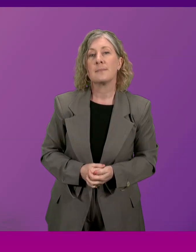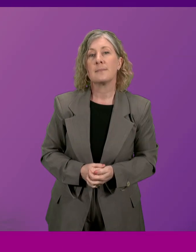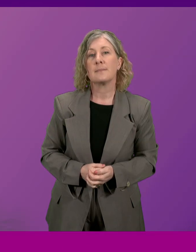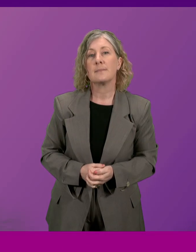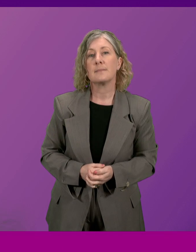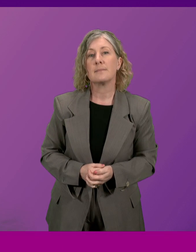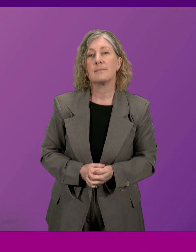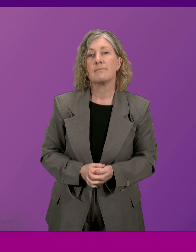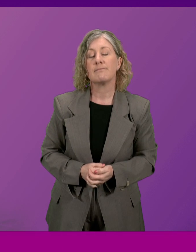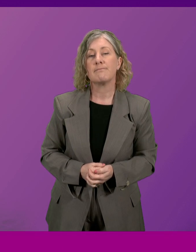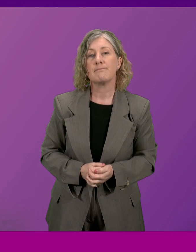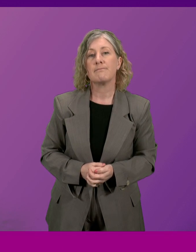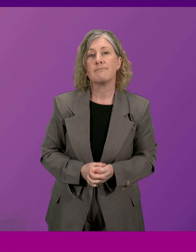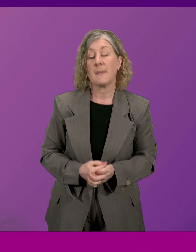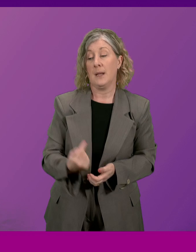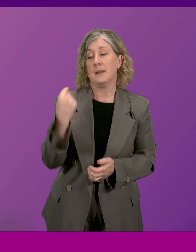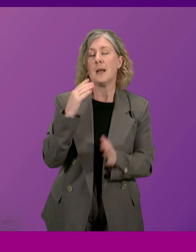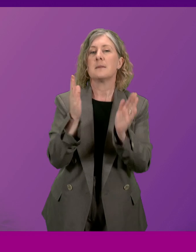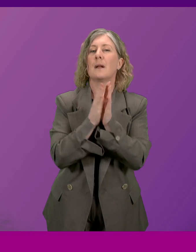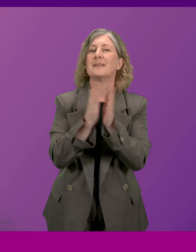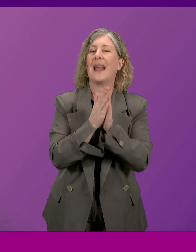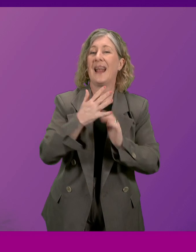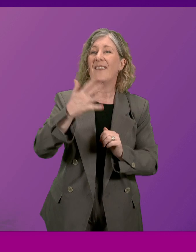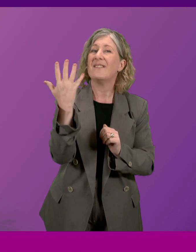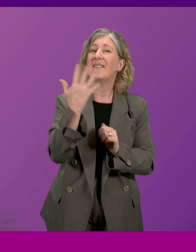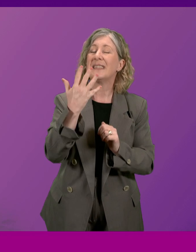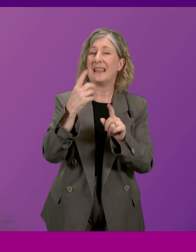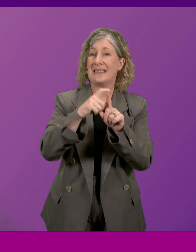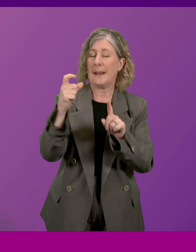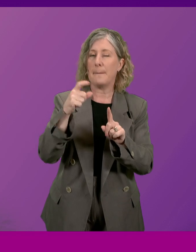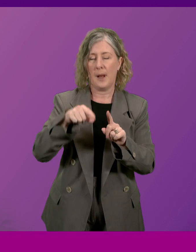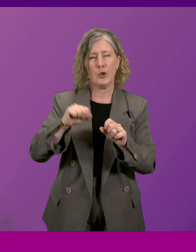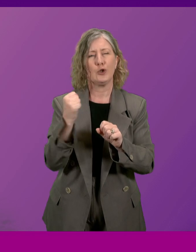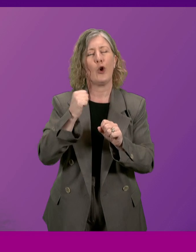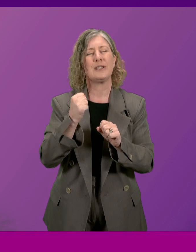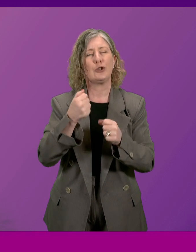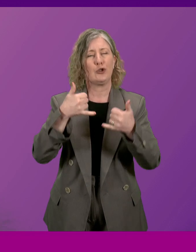On Sunday 15 December, which was the day of the Scottish cup final, we witnessed appalling scenes